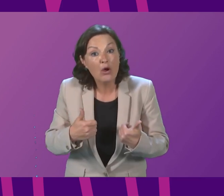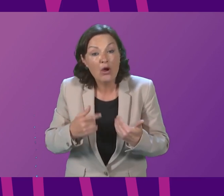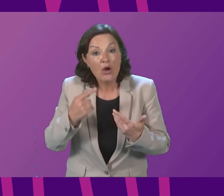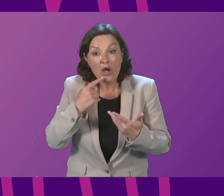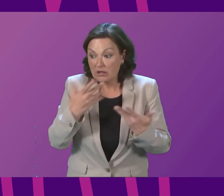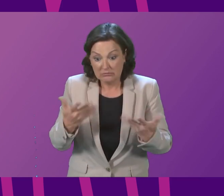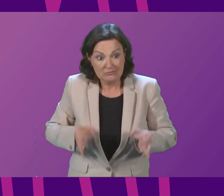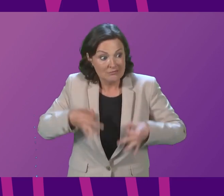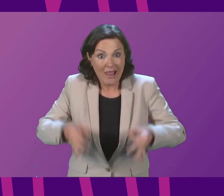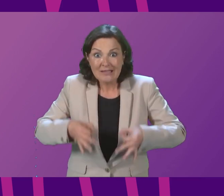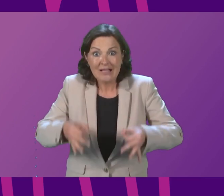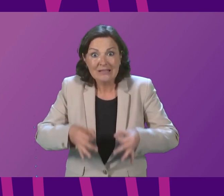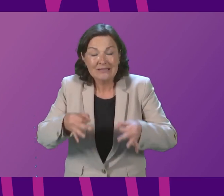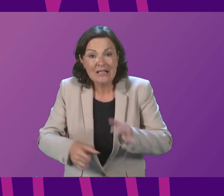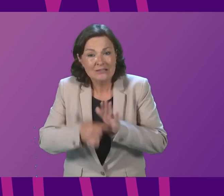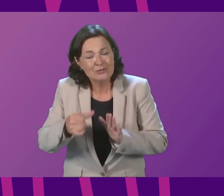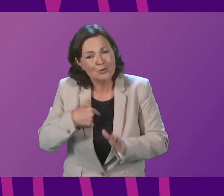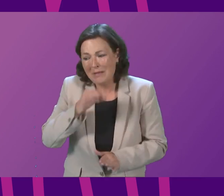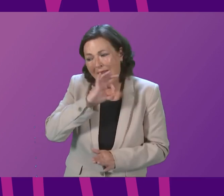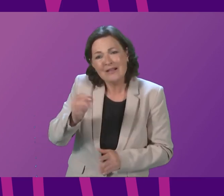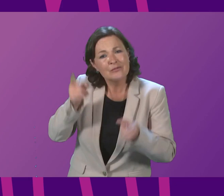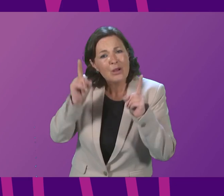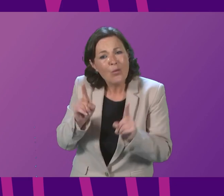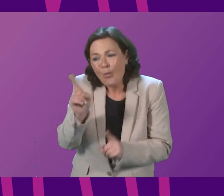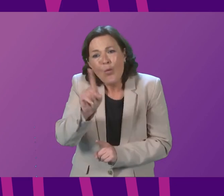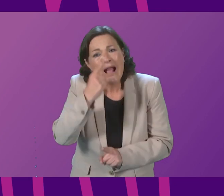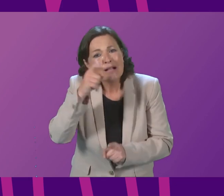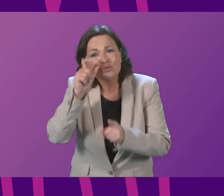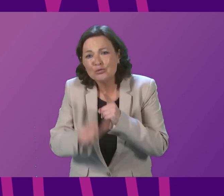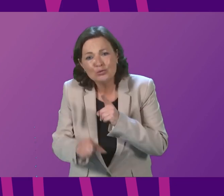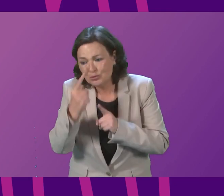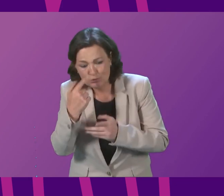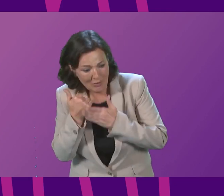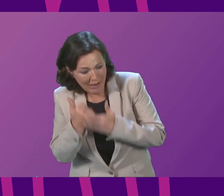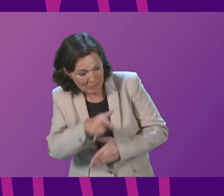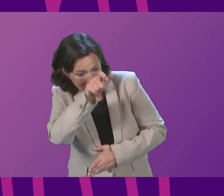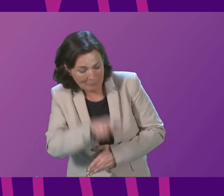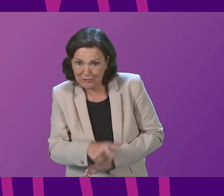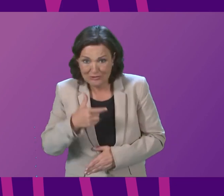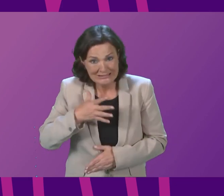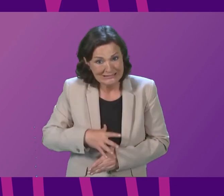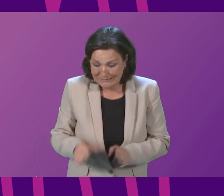What action can the First Minister take to assist my constituent in getting her surgery